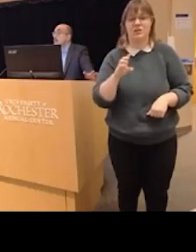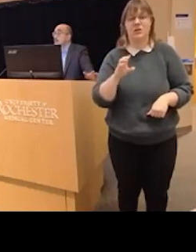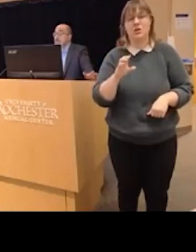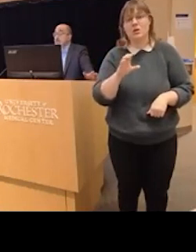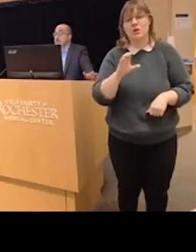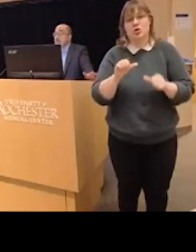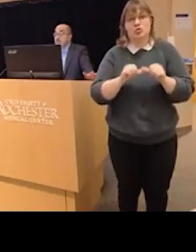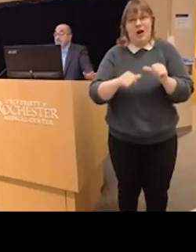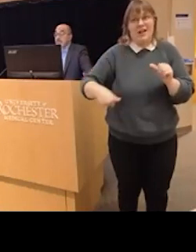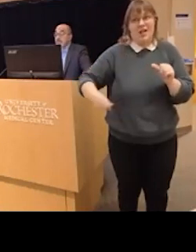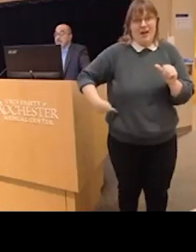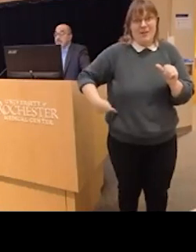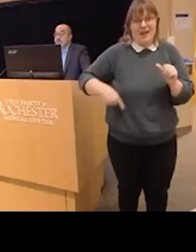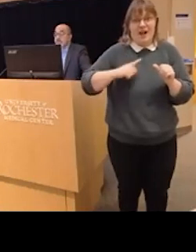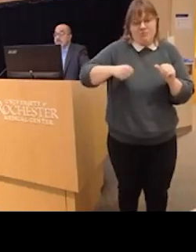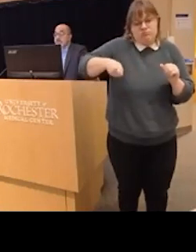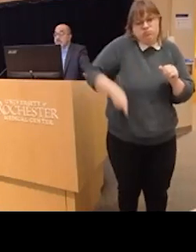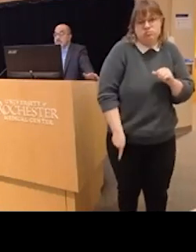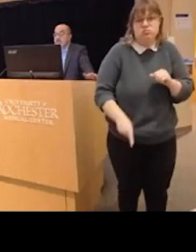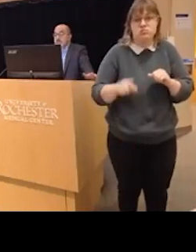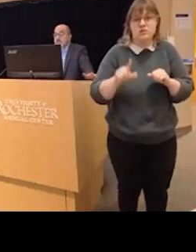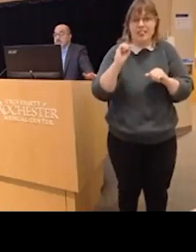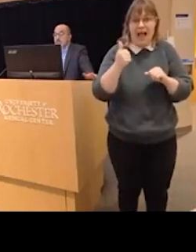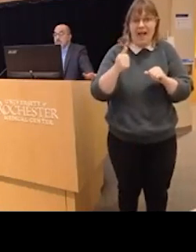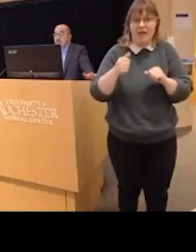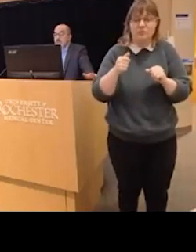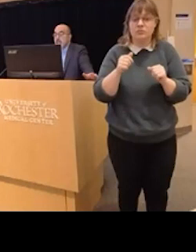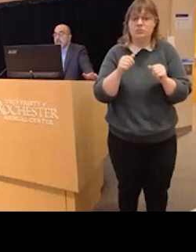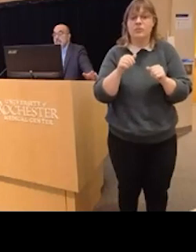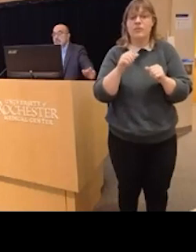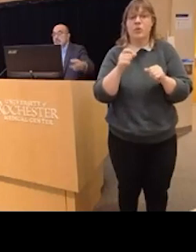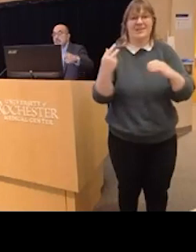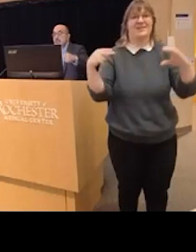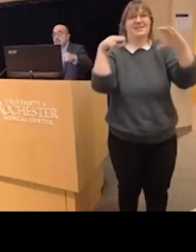pain shooting down their legs we did a ASL scan at rest and then we had there's actually two visits